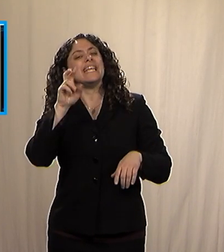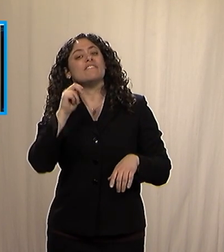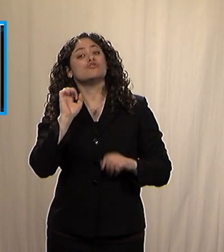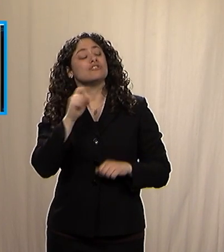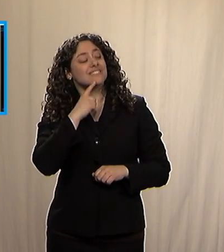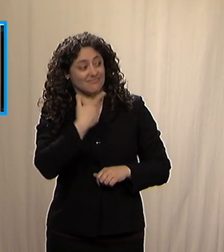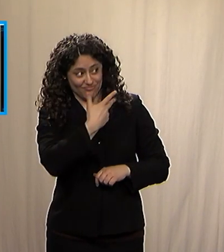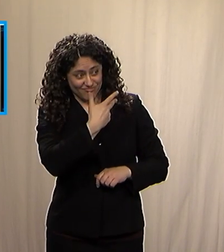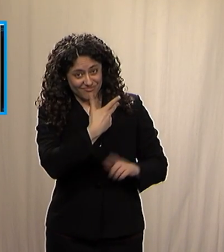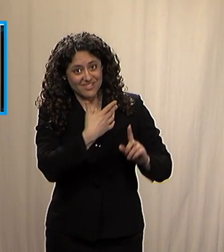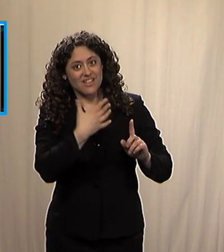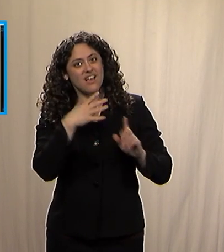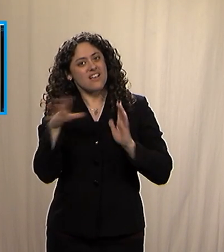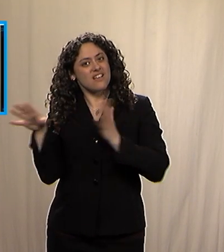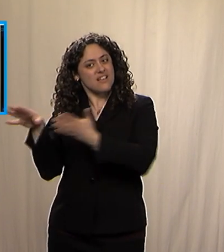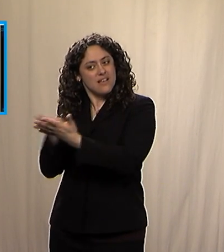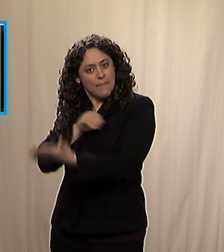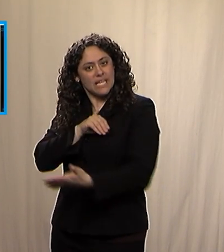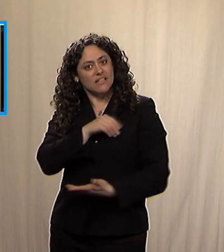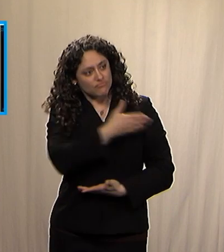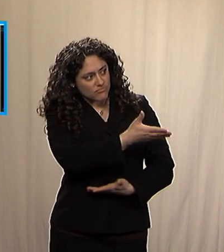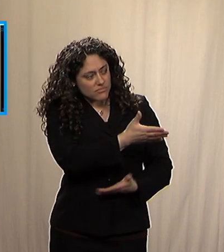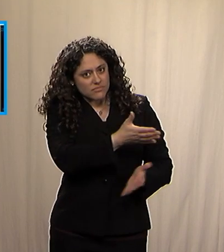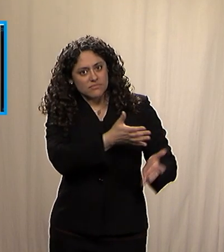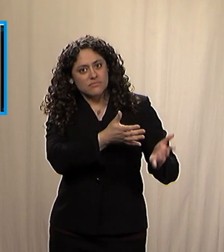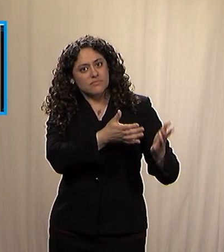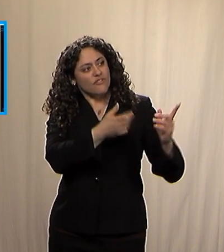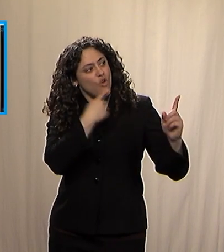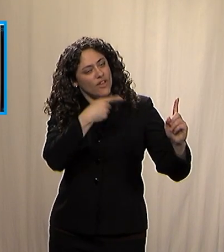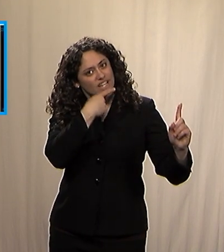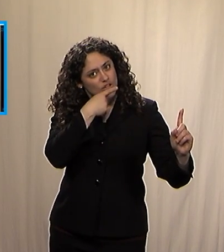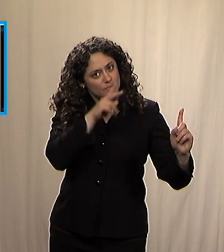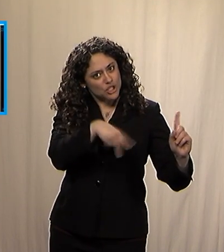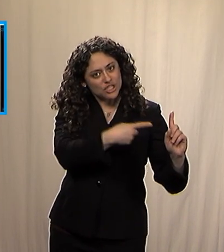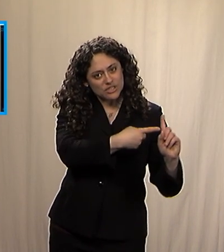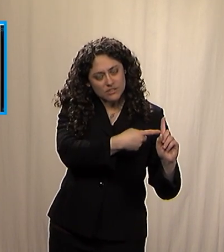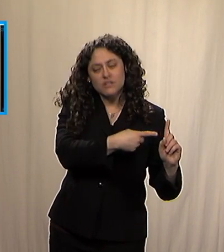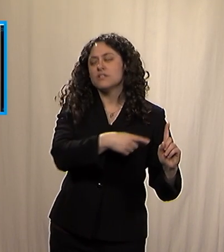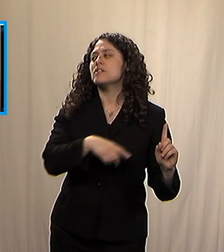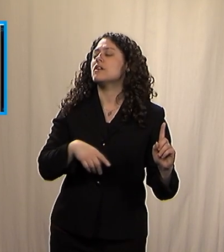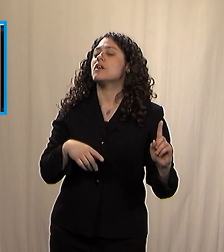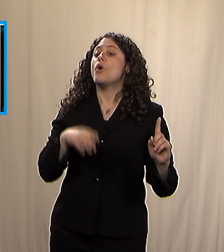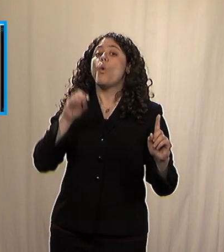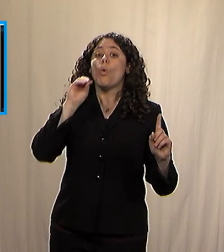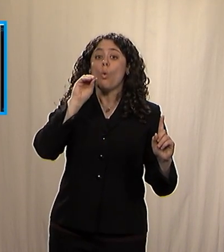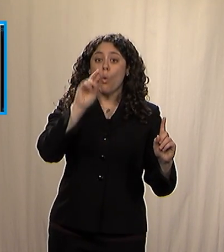Or the hearing person might either ask us, hopefully asking the deaf person,